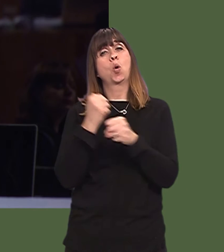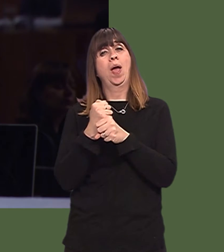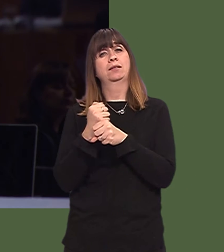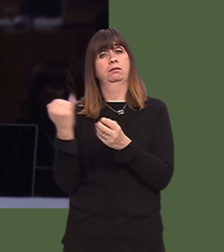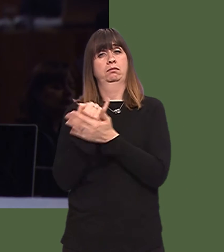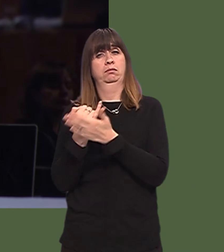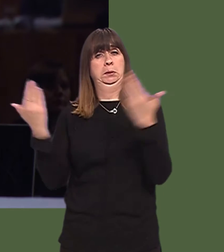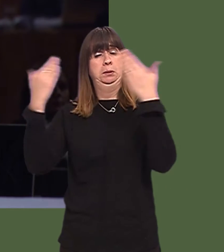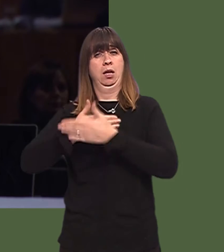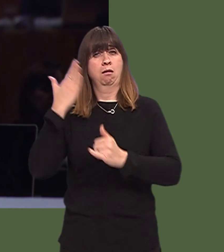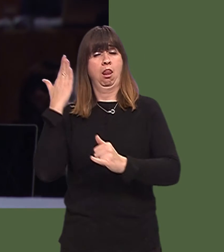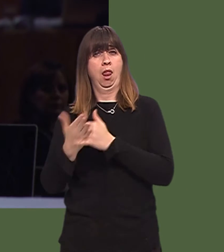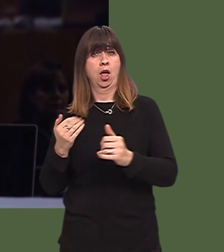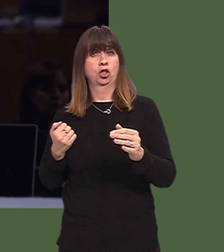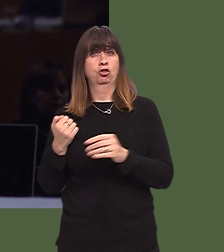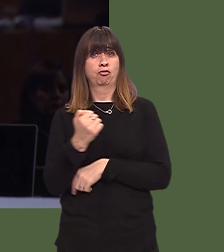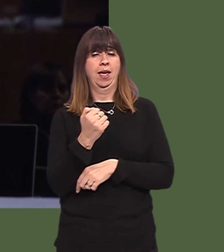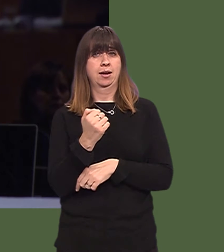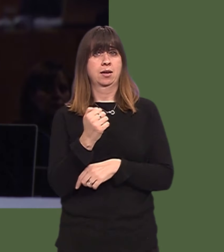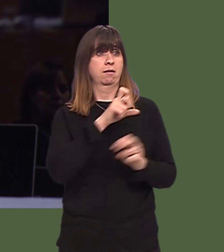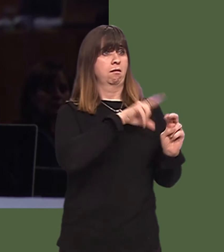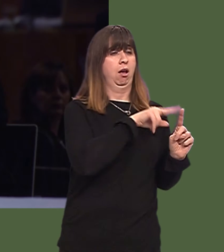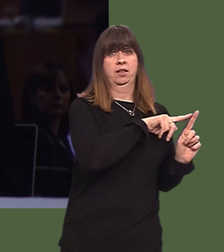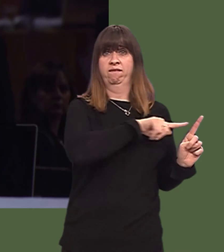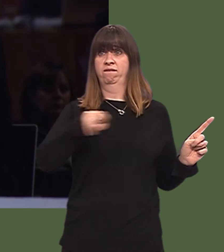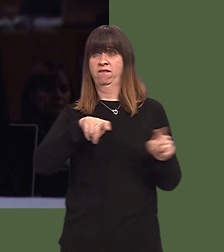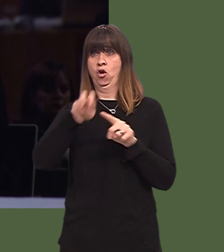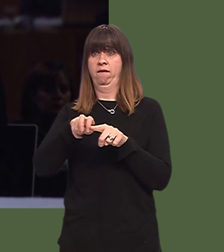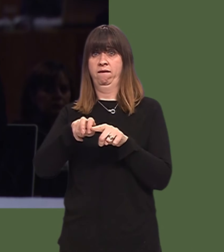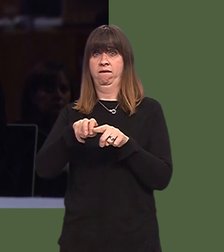Currently, the last Cardiff train stops at Llanhilleth, with no public transport links